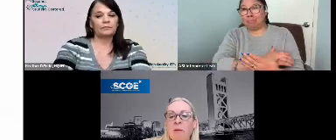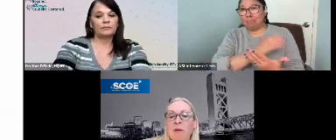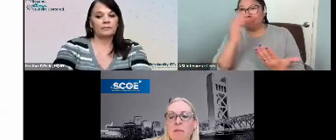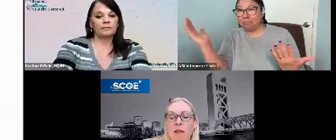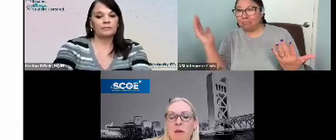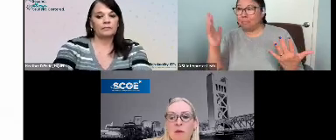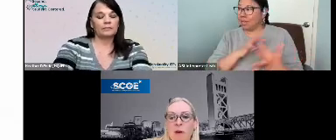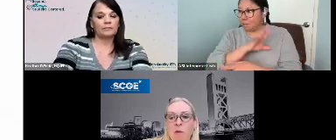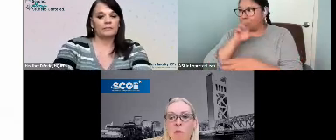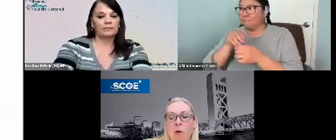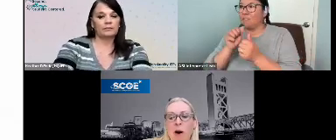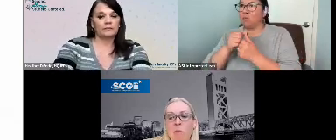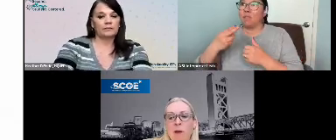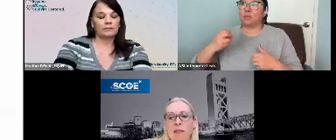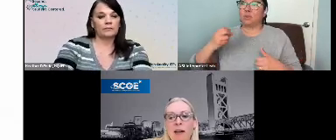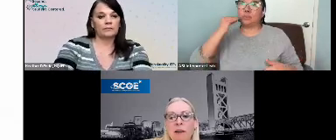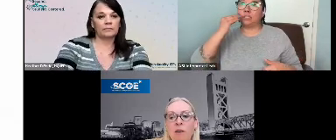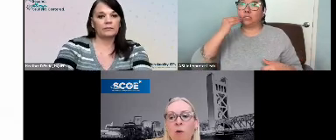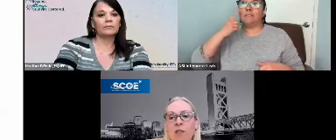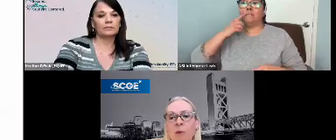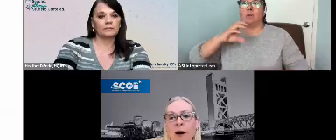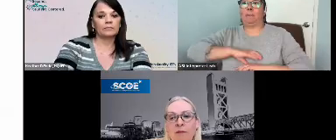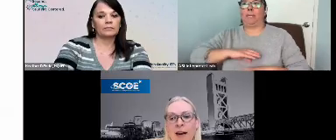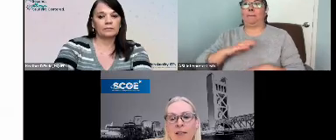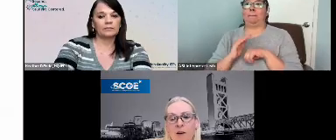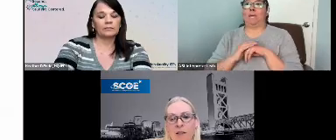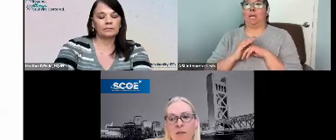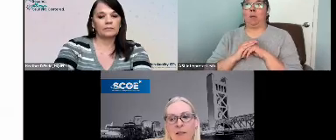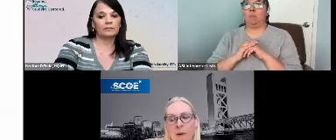to be able to meet those minimum requirements. I think the question we have to ask ourselves